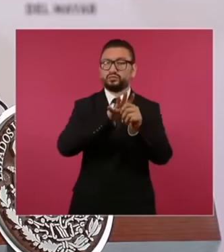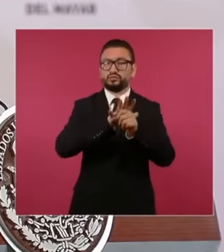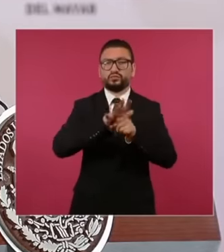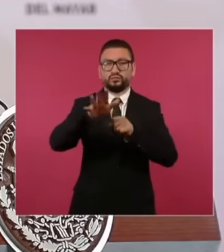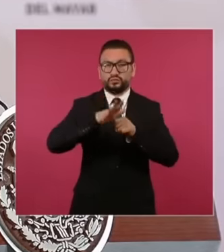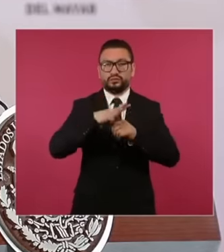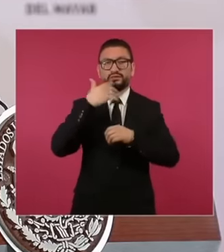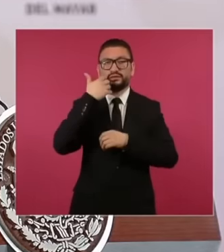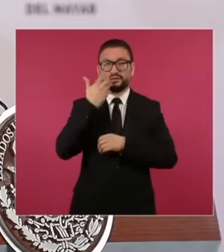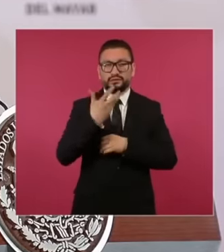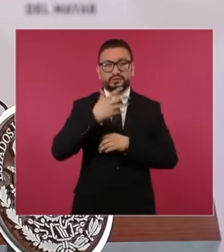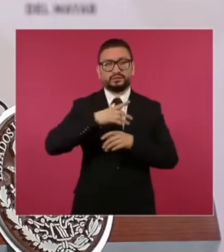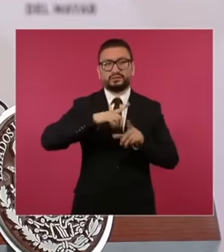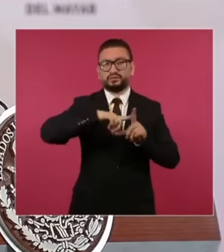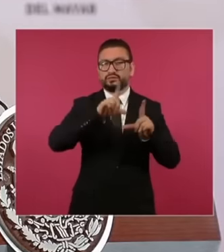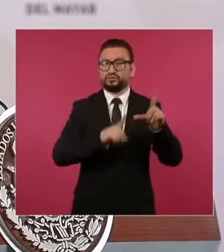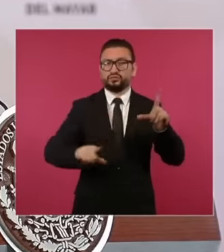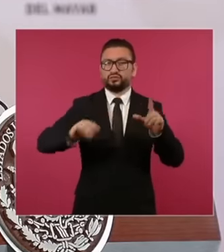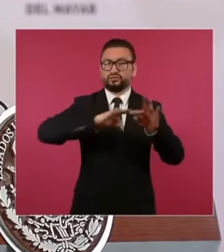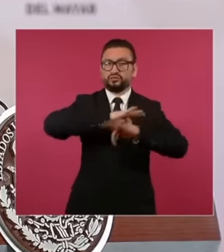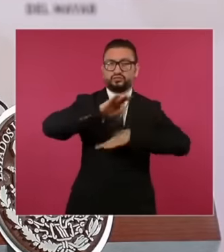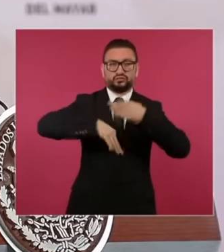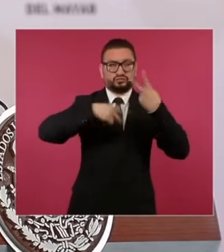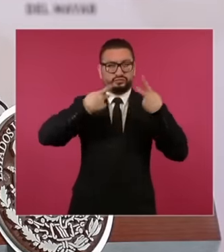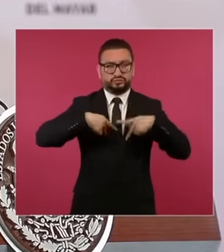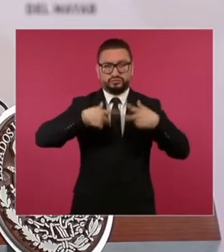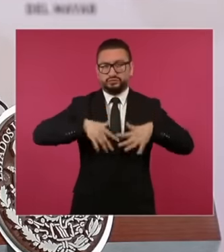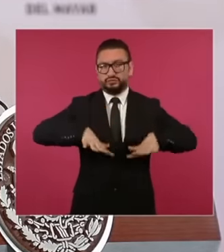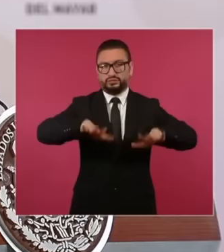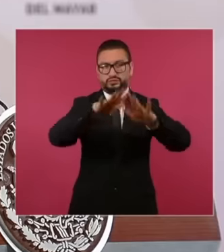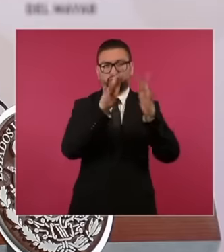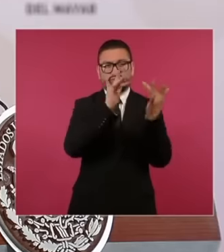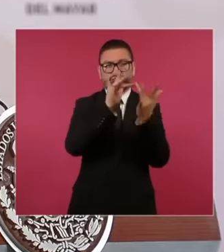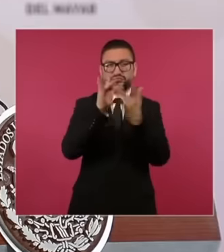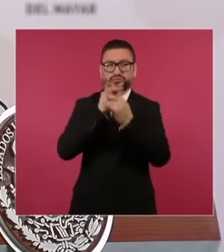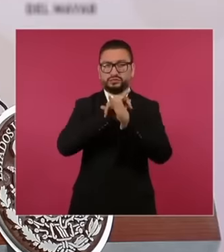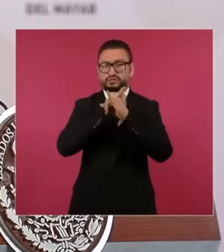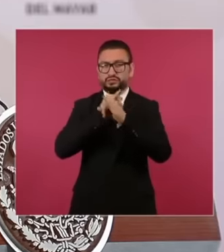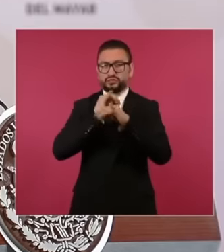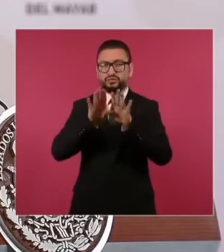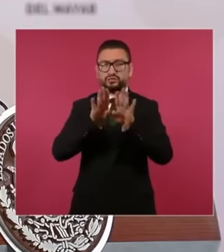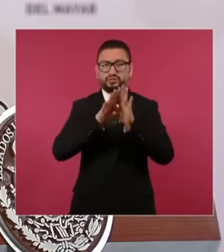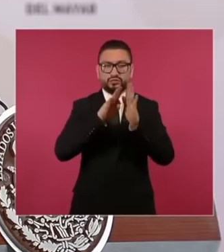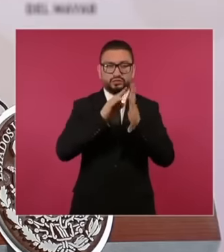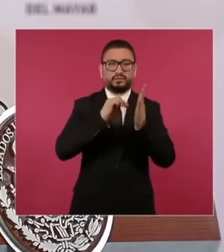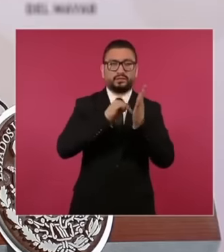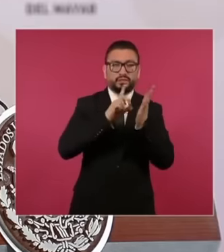the entire population of the country with the Internet through various strategies and technologies